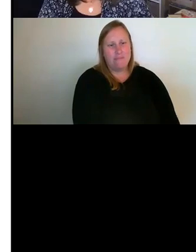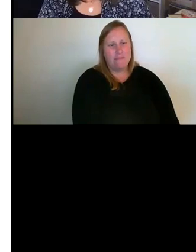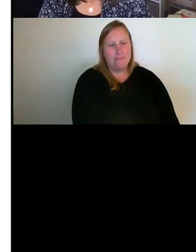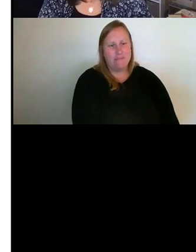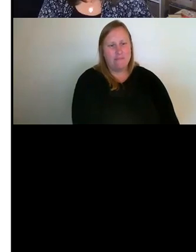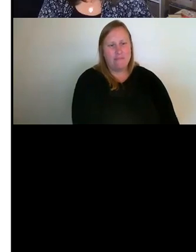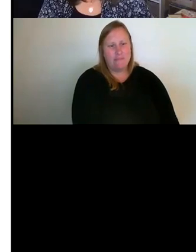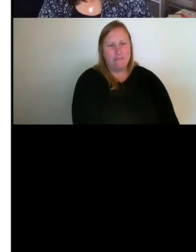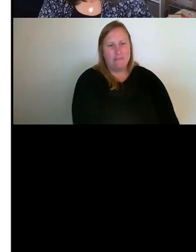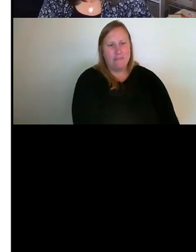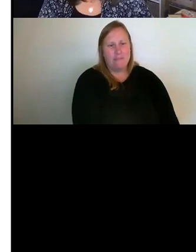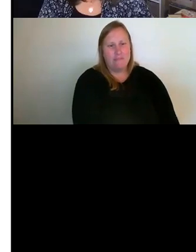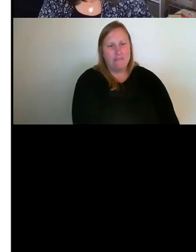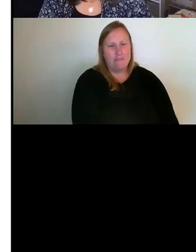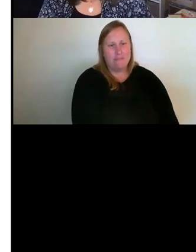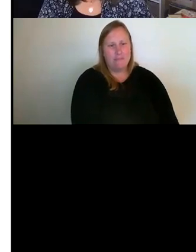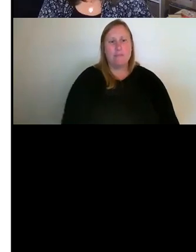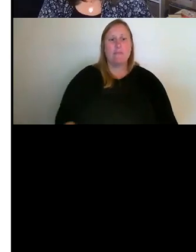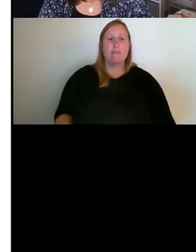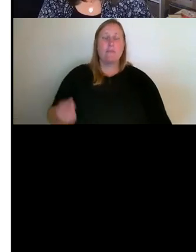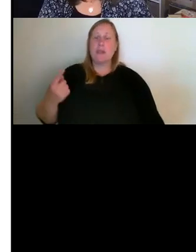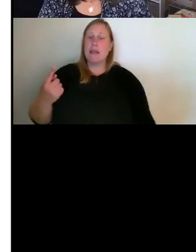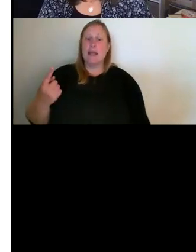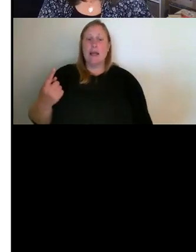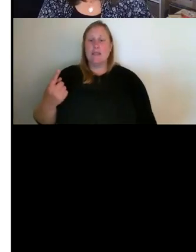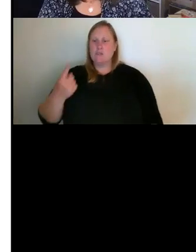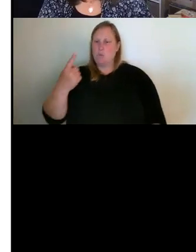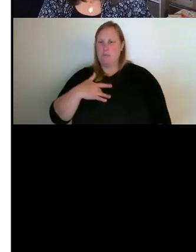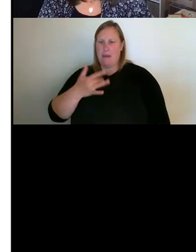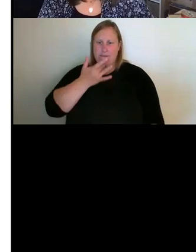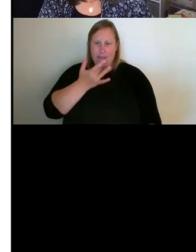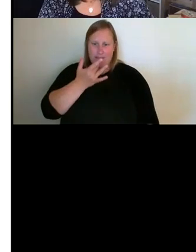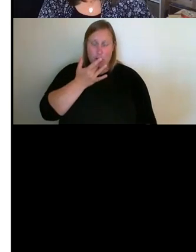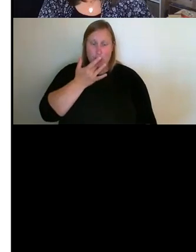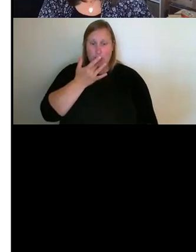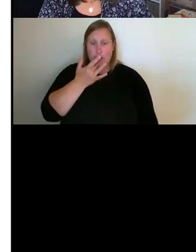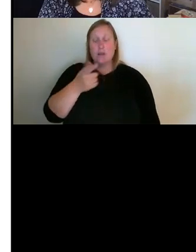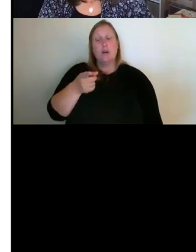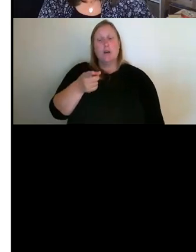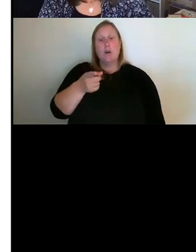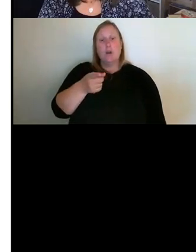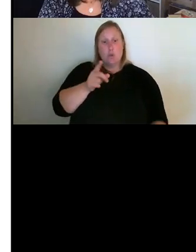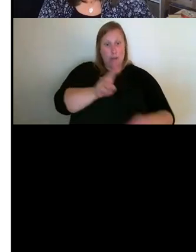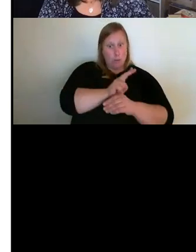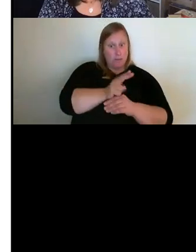my favorite kinds of things. It's a tool to create content and also for